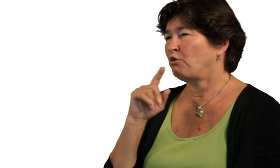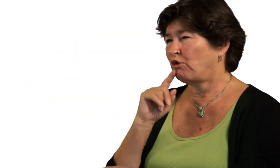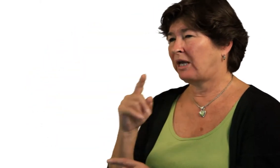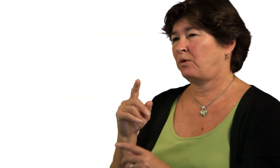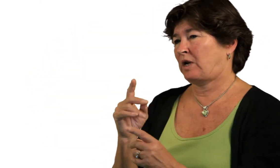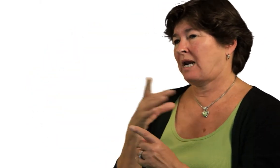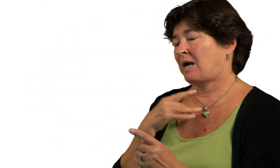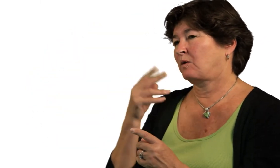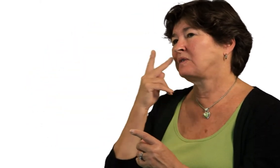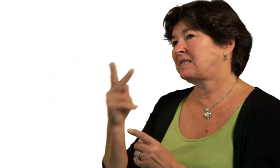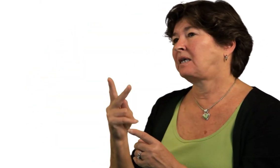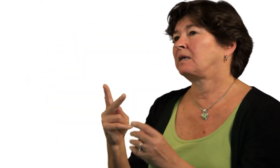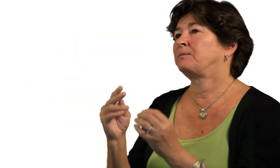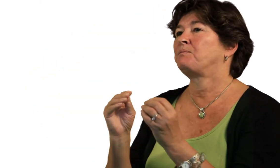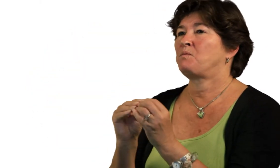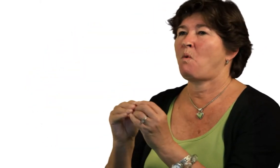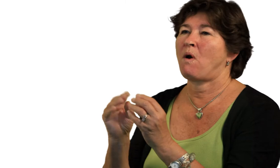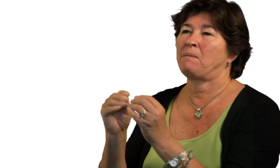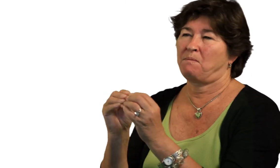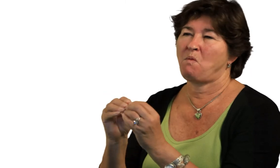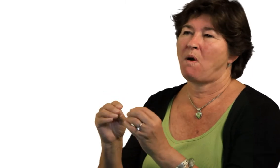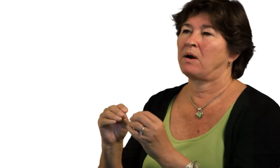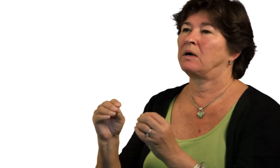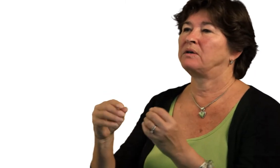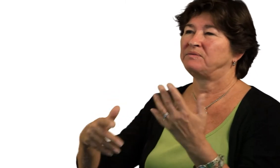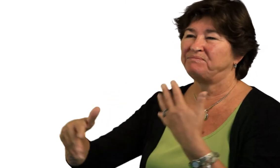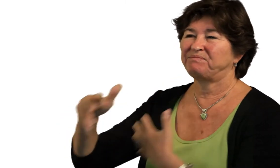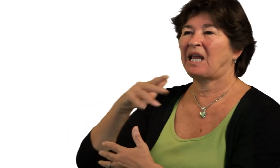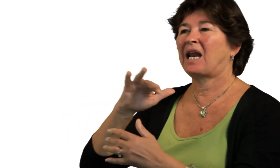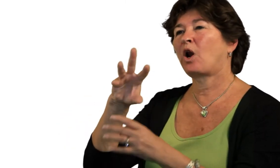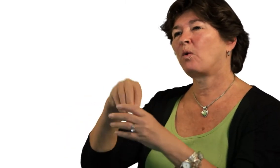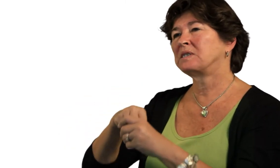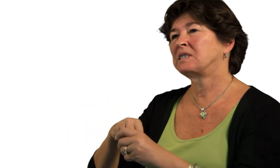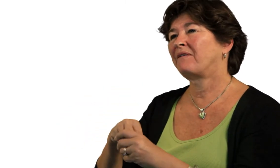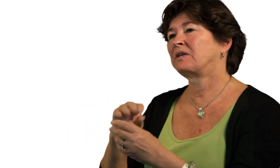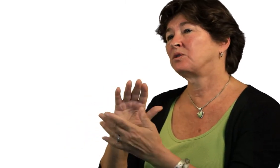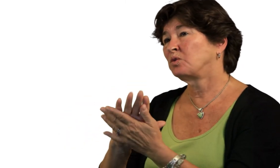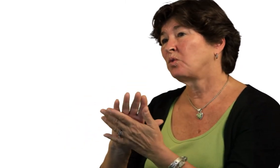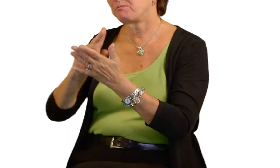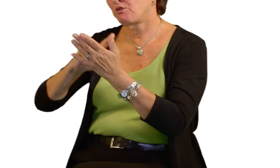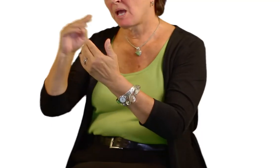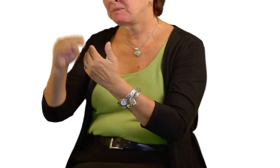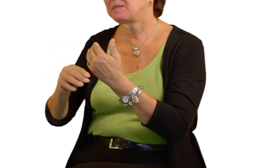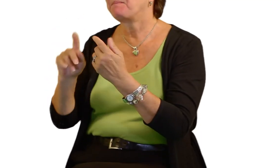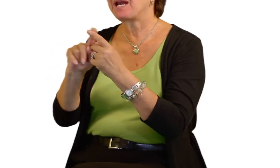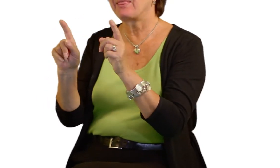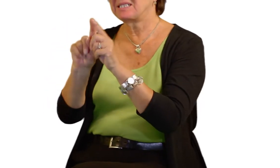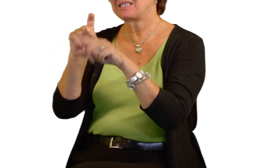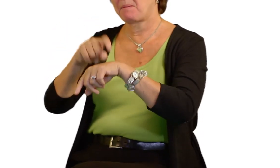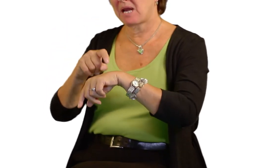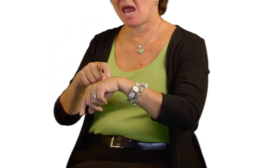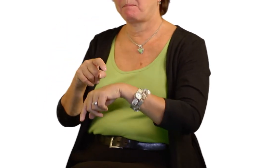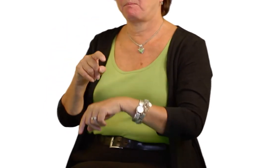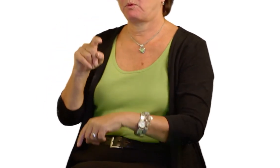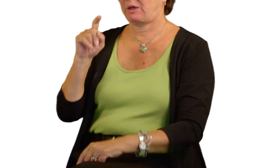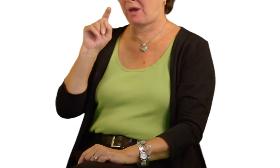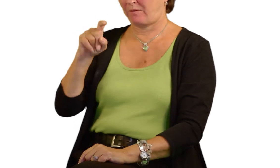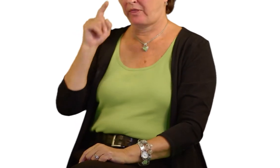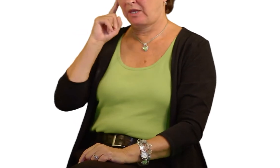So, I would really like to see more and more inclusive school programs. But at the same time,